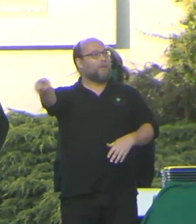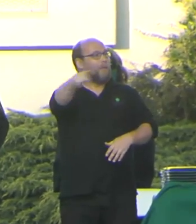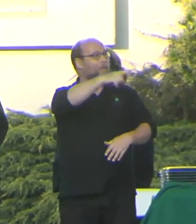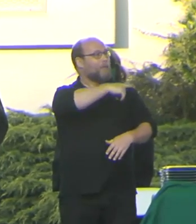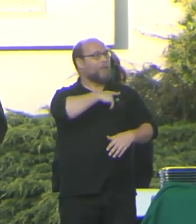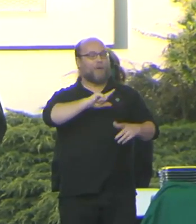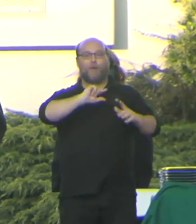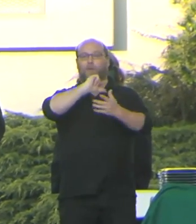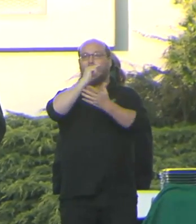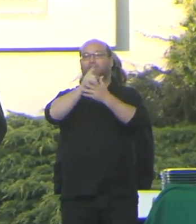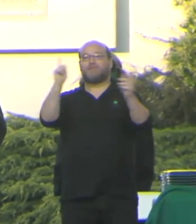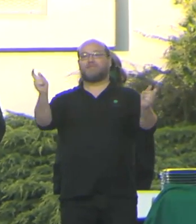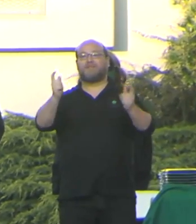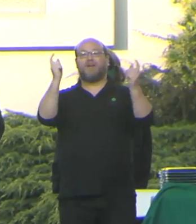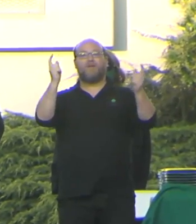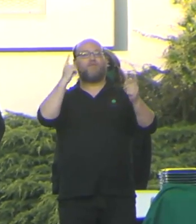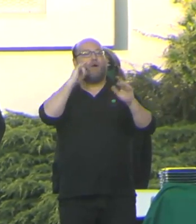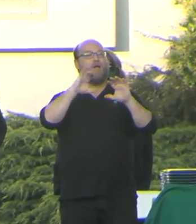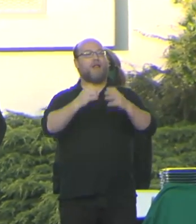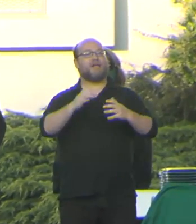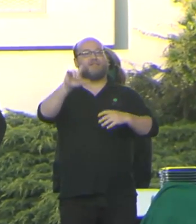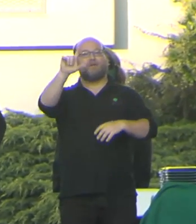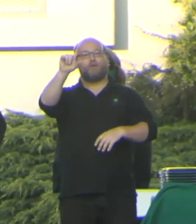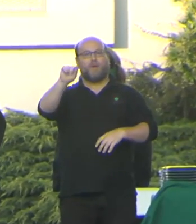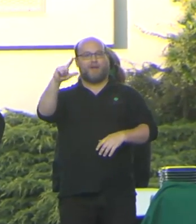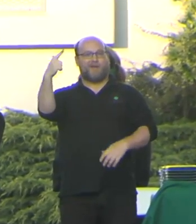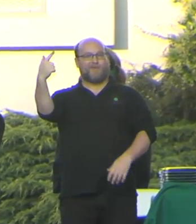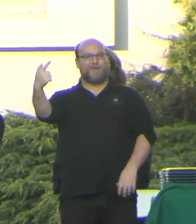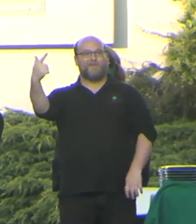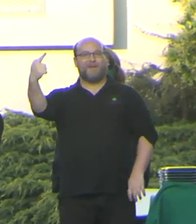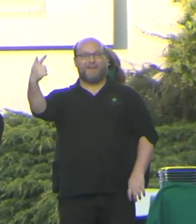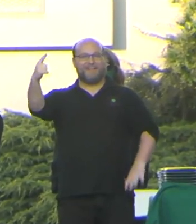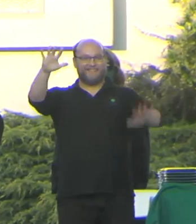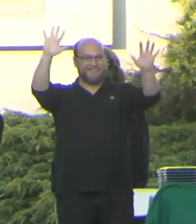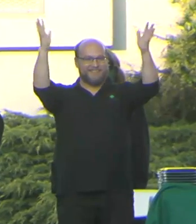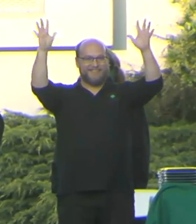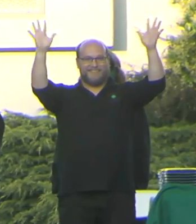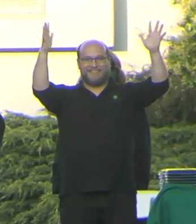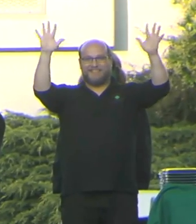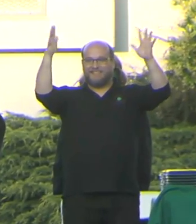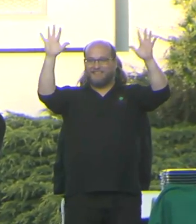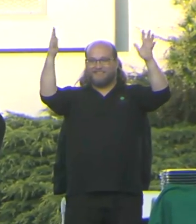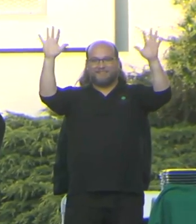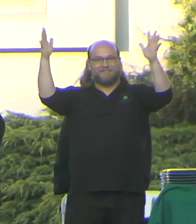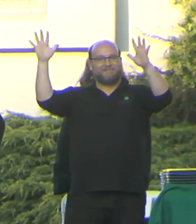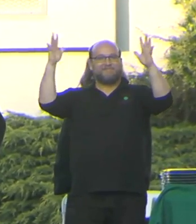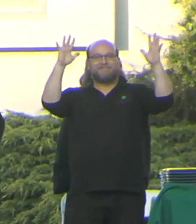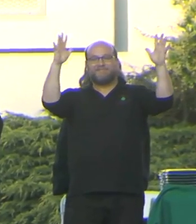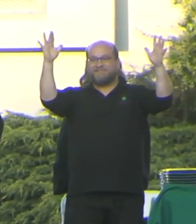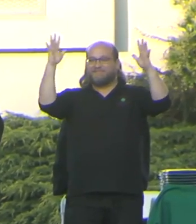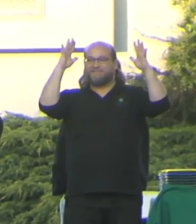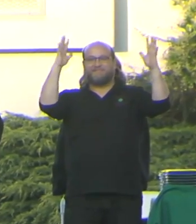ceremony for the class of 2021. Oh yeah. At this time please